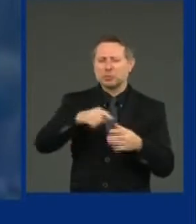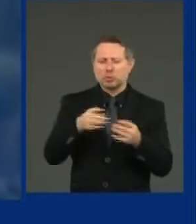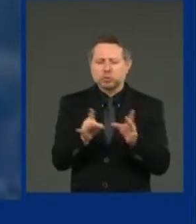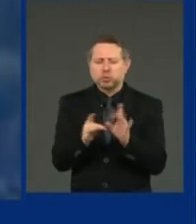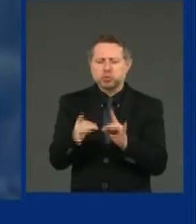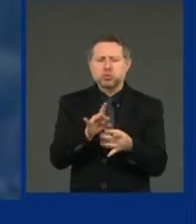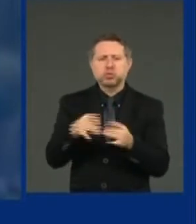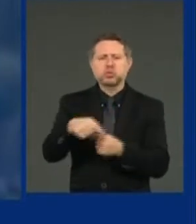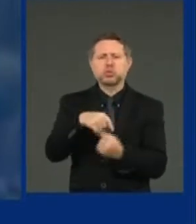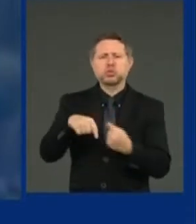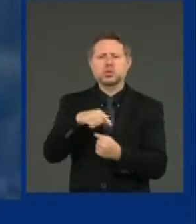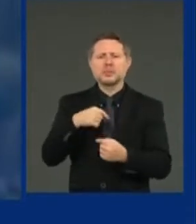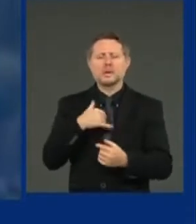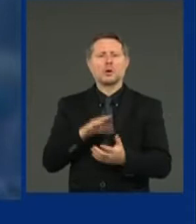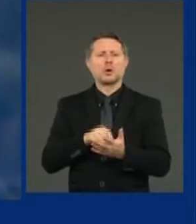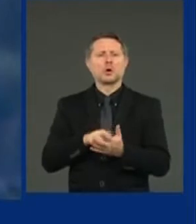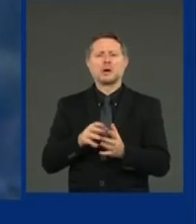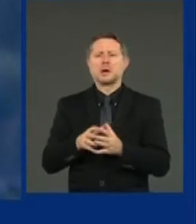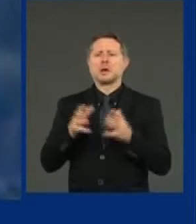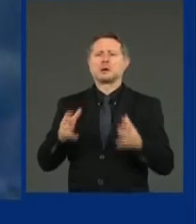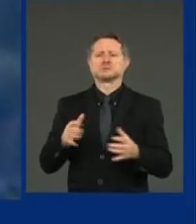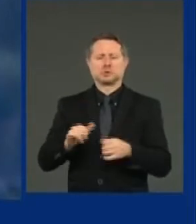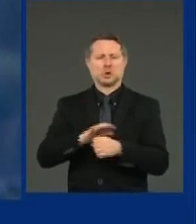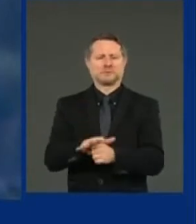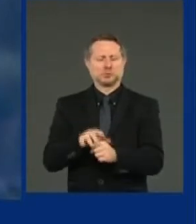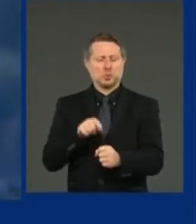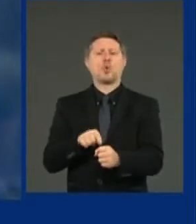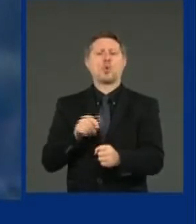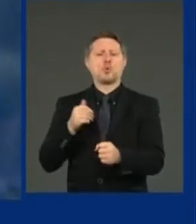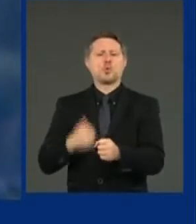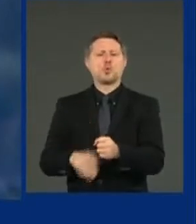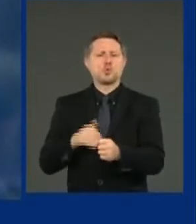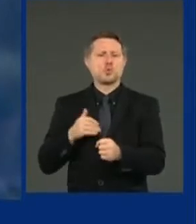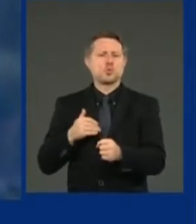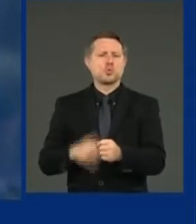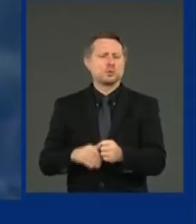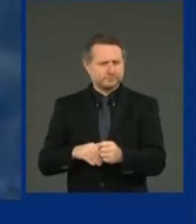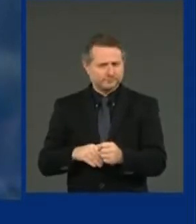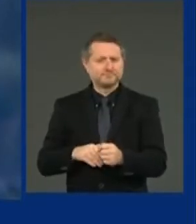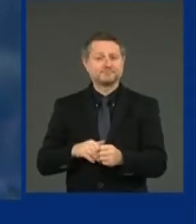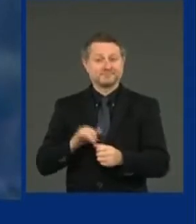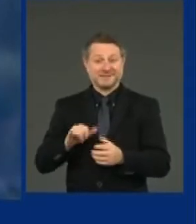SENIOR CITIZENS, AND IN A CONGREGATE FACILITY. THAT'S HOW WE WERE INTRODUCED